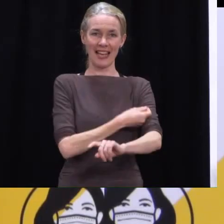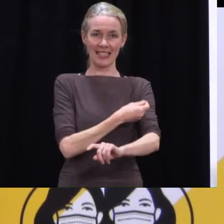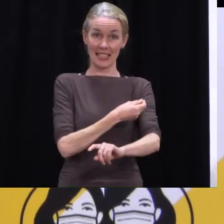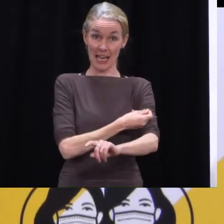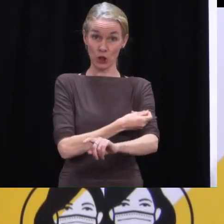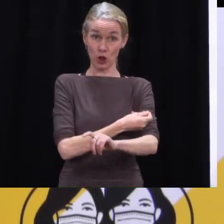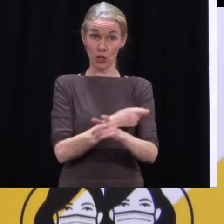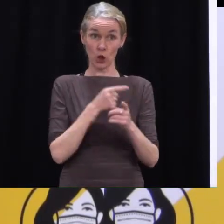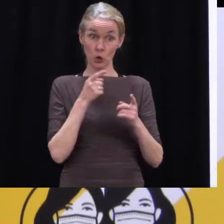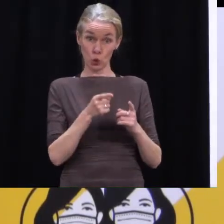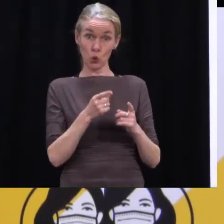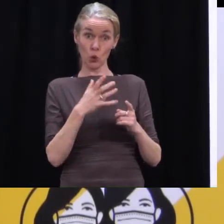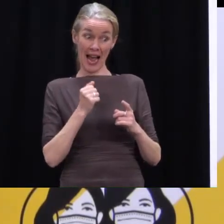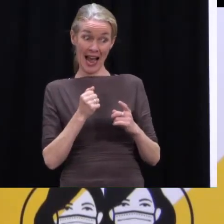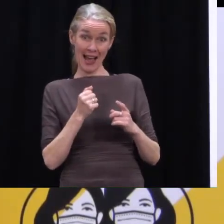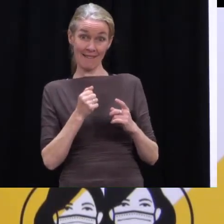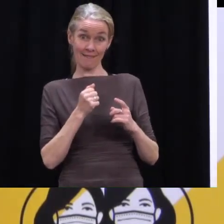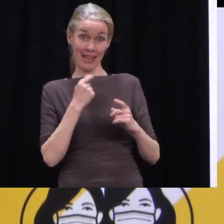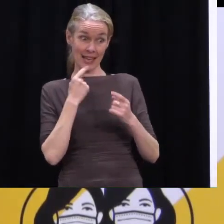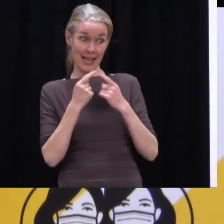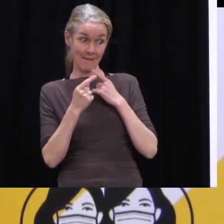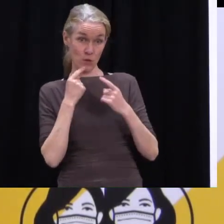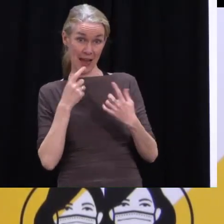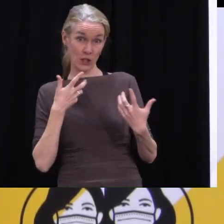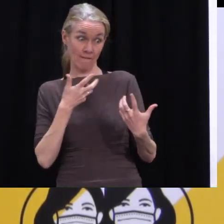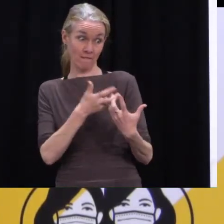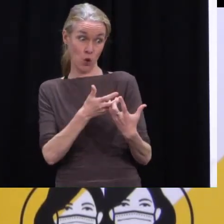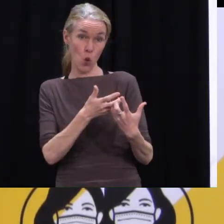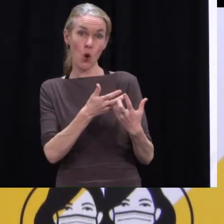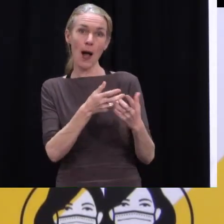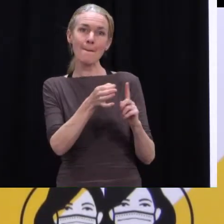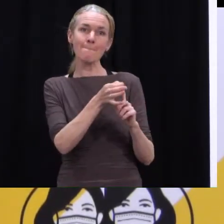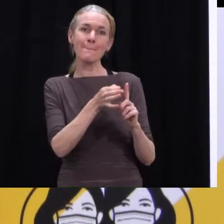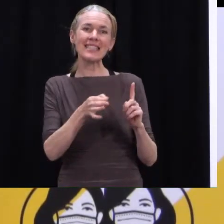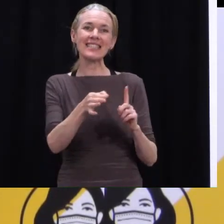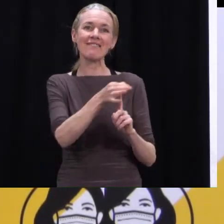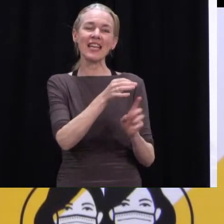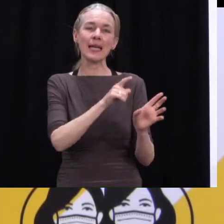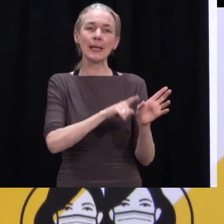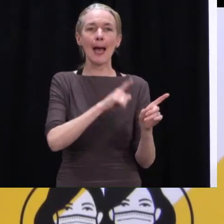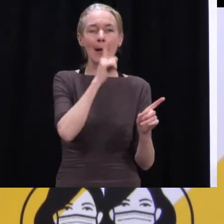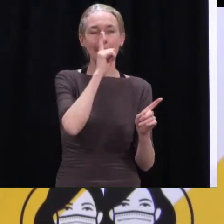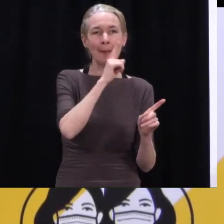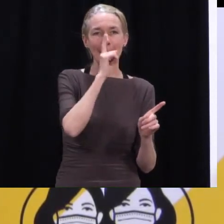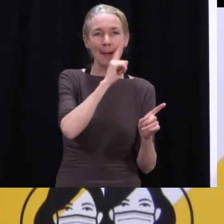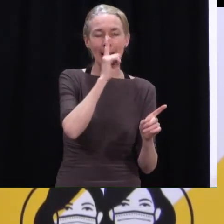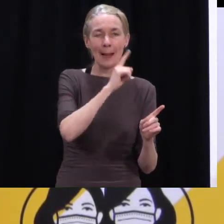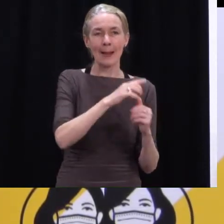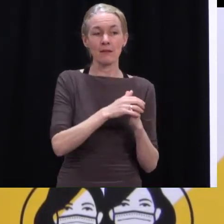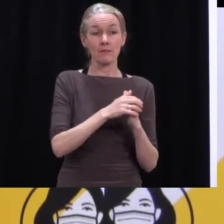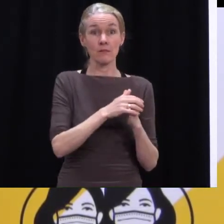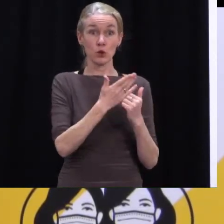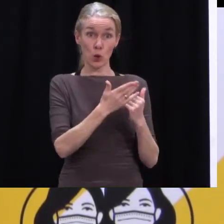vaccinated, on behalf of the tamariki. >> As the vaccination rolls out to the younger population, how do you ensure